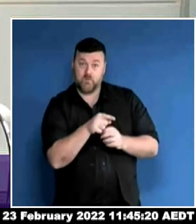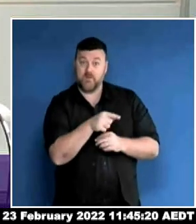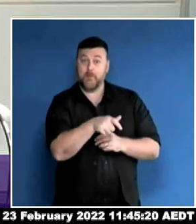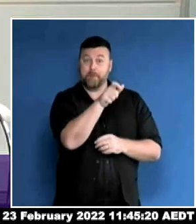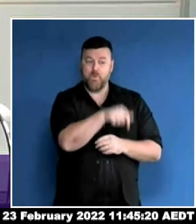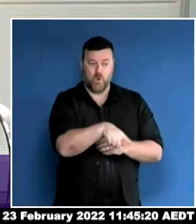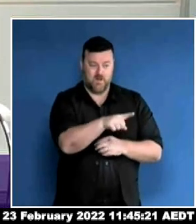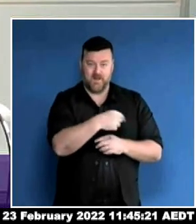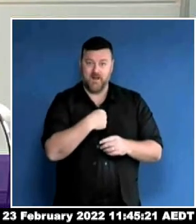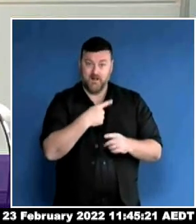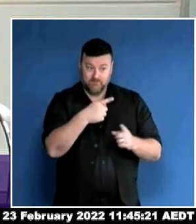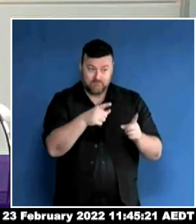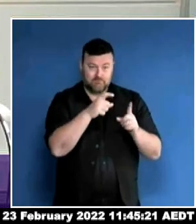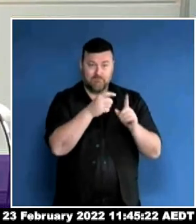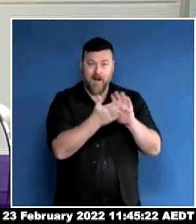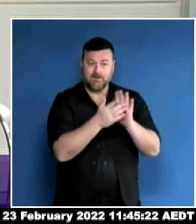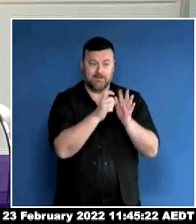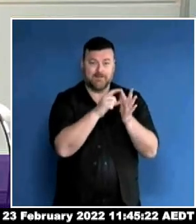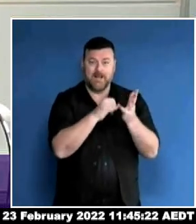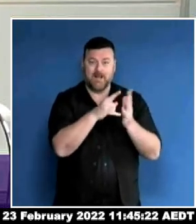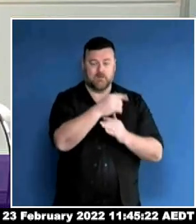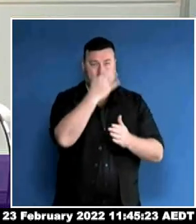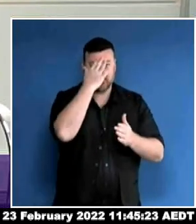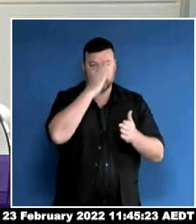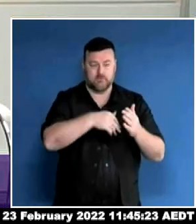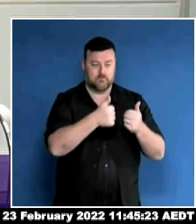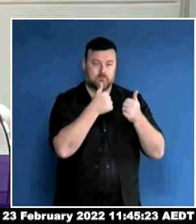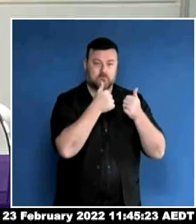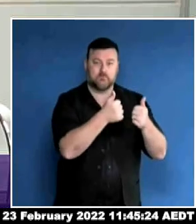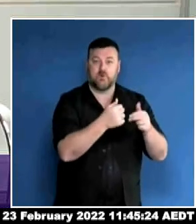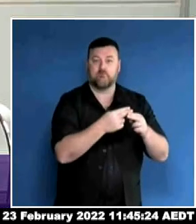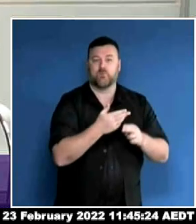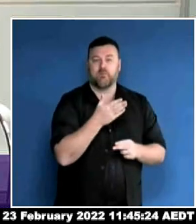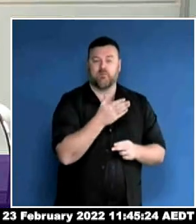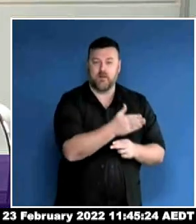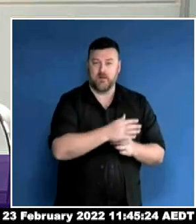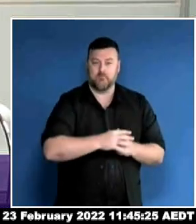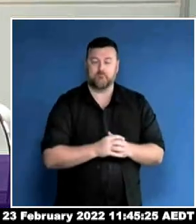They - and it was because it was thinking about - that DES in particular was thinking